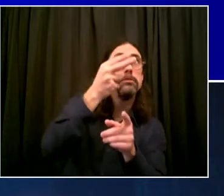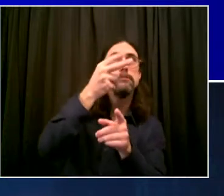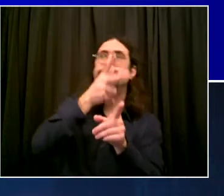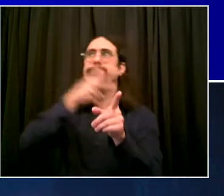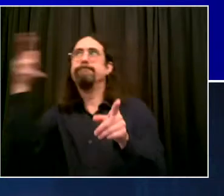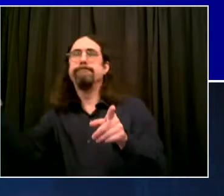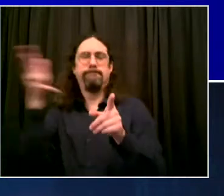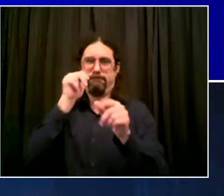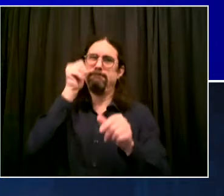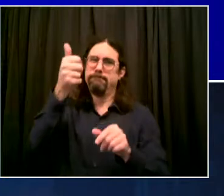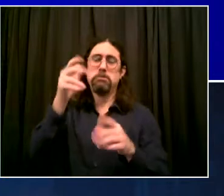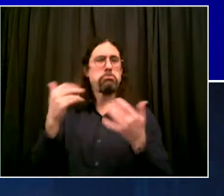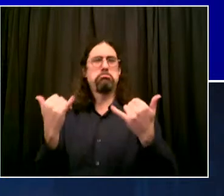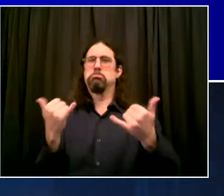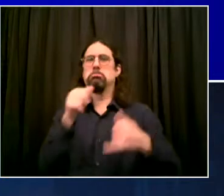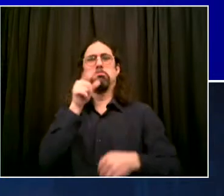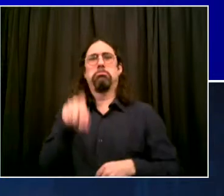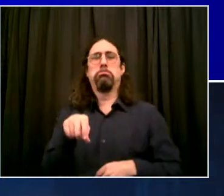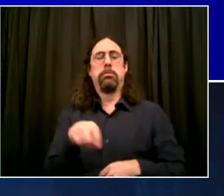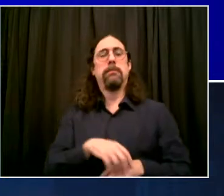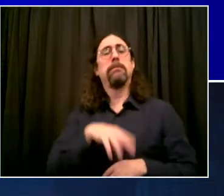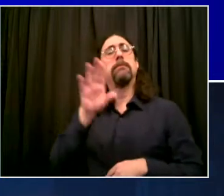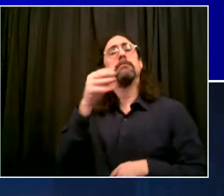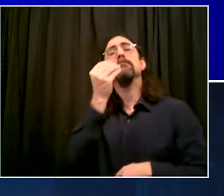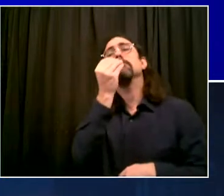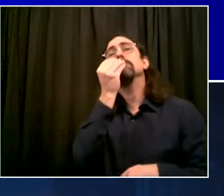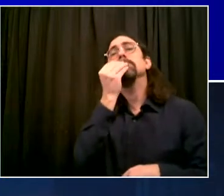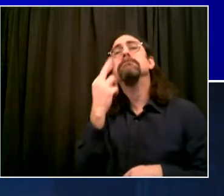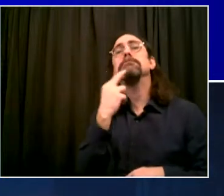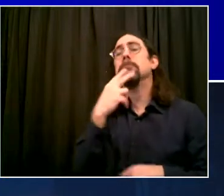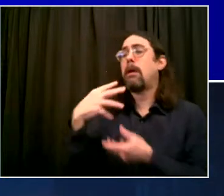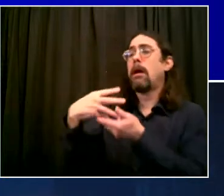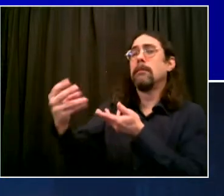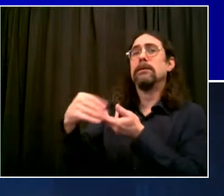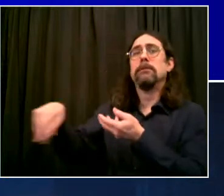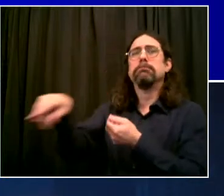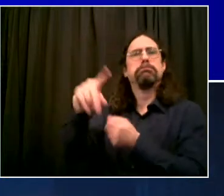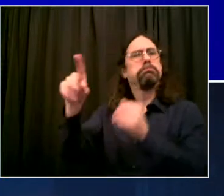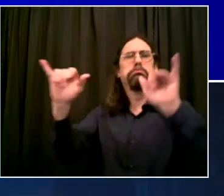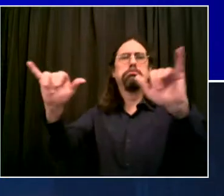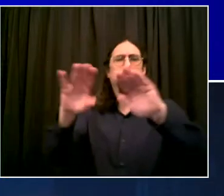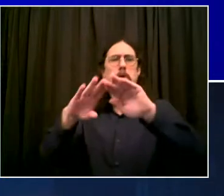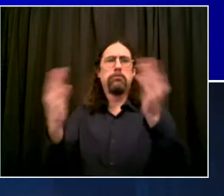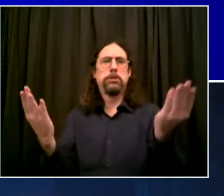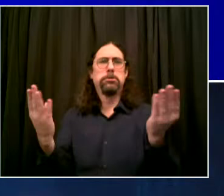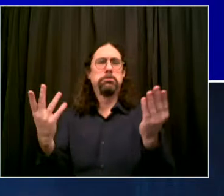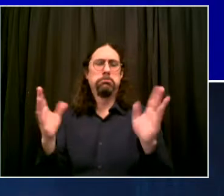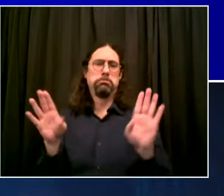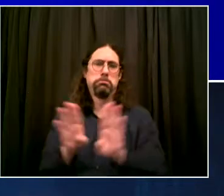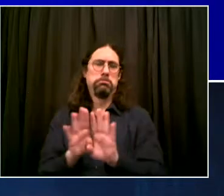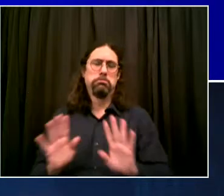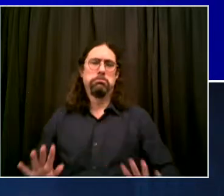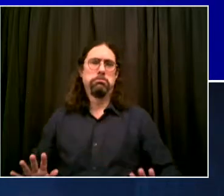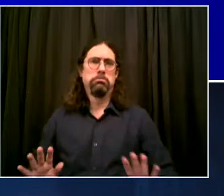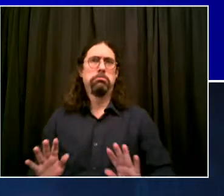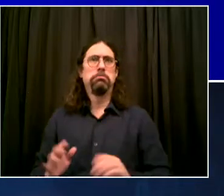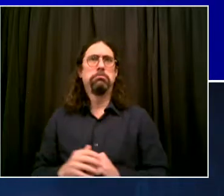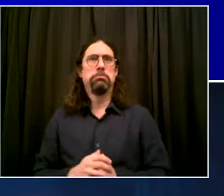EXPECT THE SWATHER WHETHER BUT IS S T NO ENOUGH IF AS WE RECEIVE NOT TO INTTERFERERWIE H